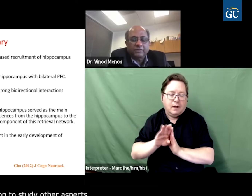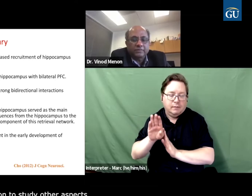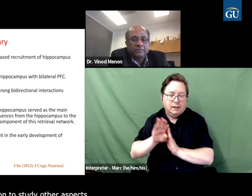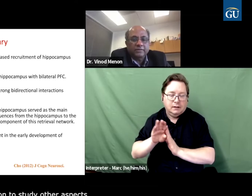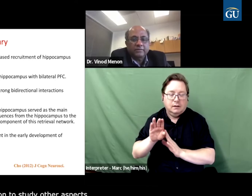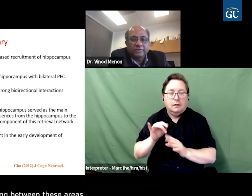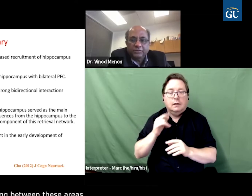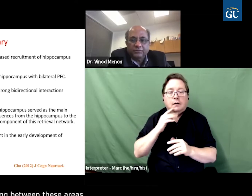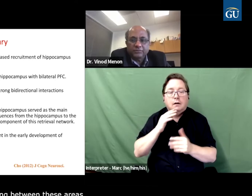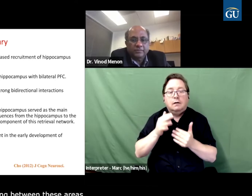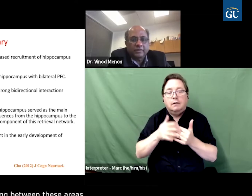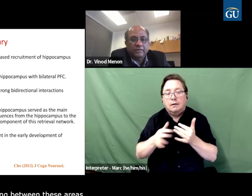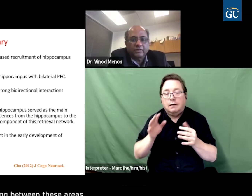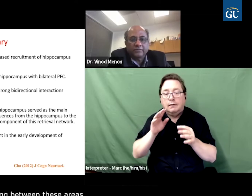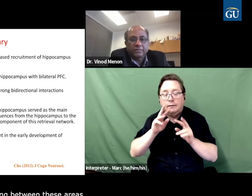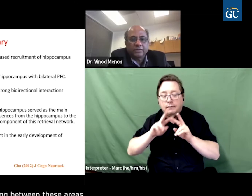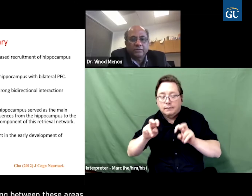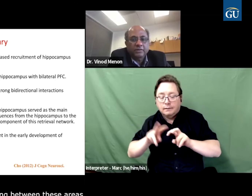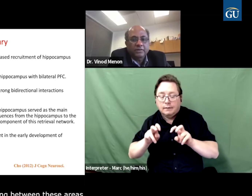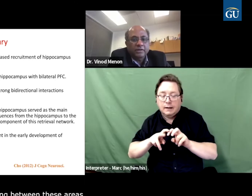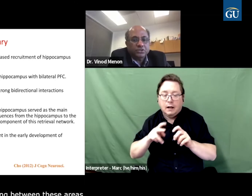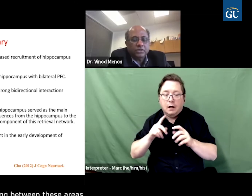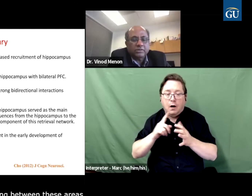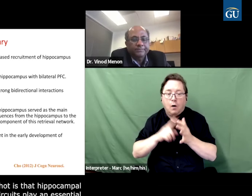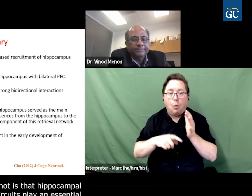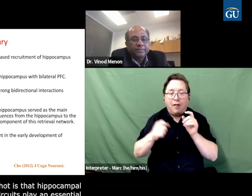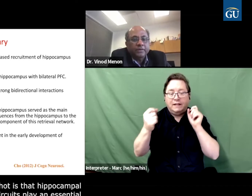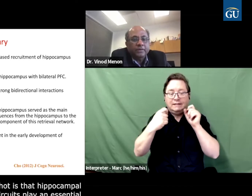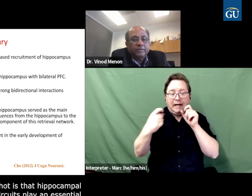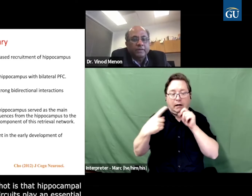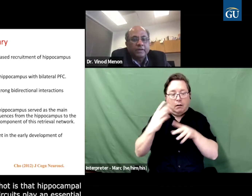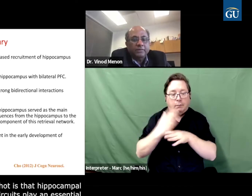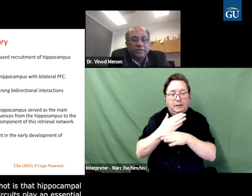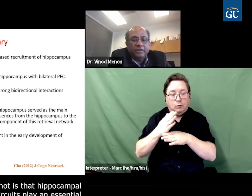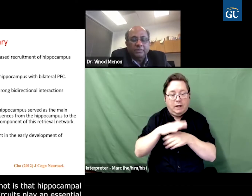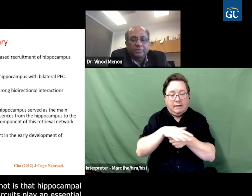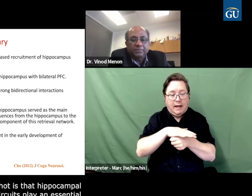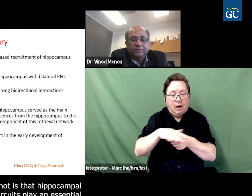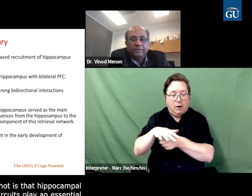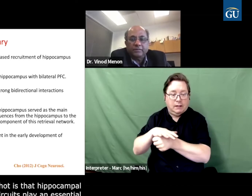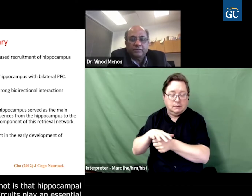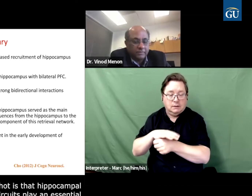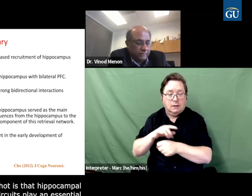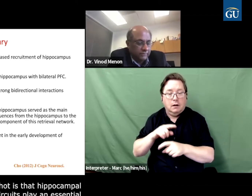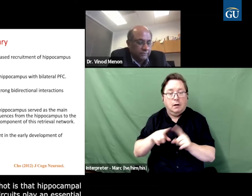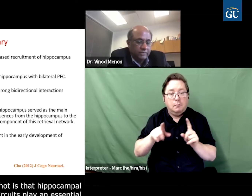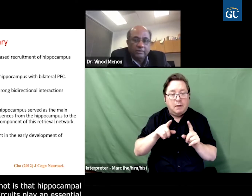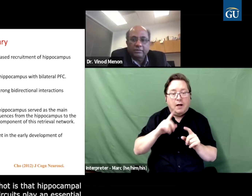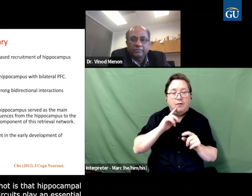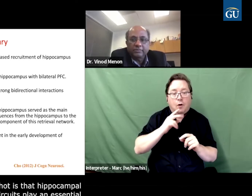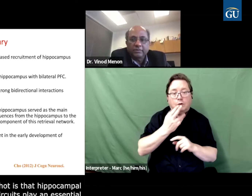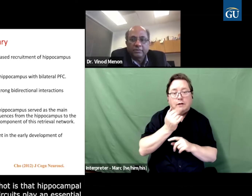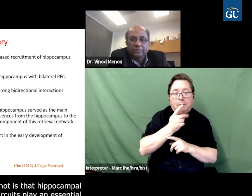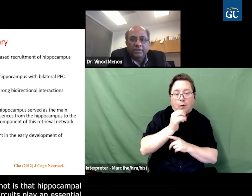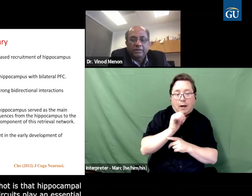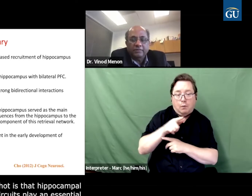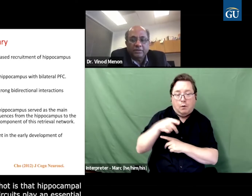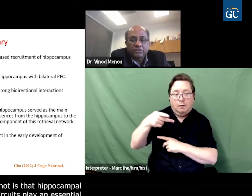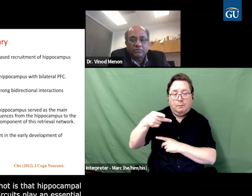aspects of the the signaling between these areas but the upshot is that hippocampal prefrontal circuits